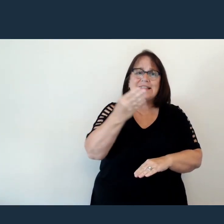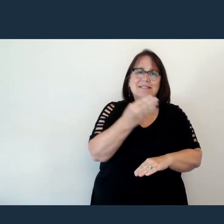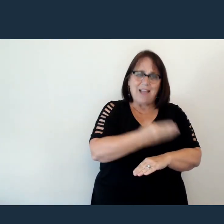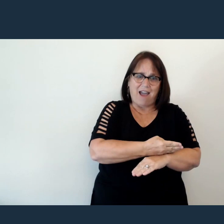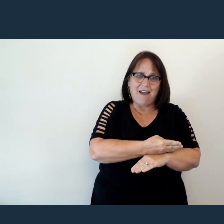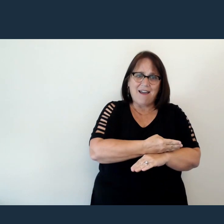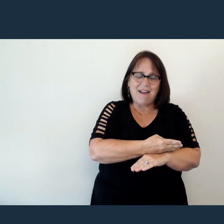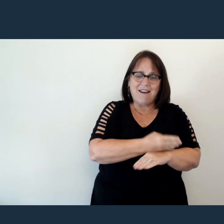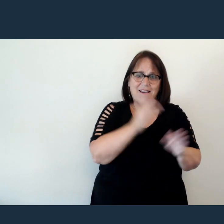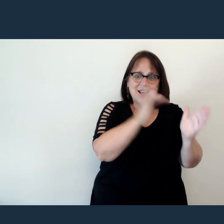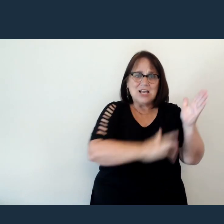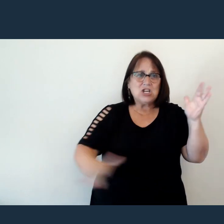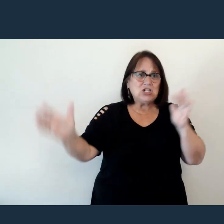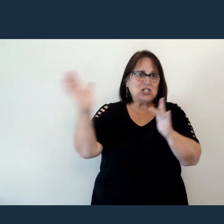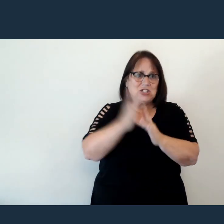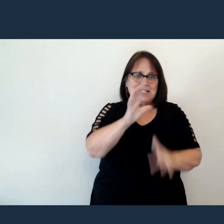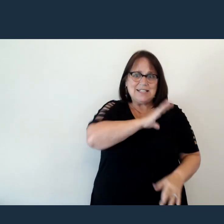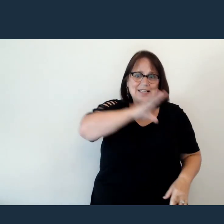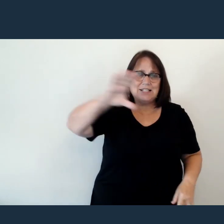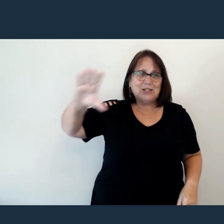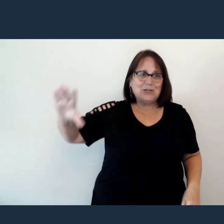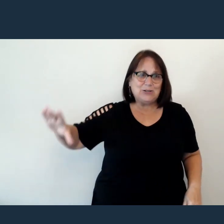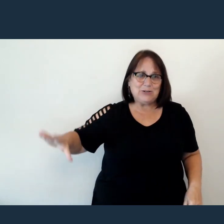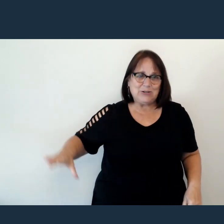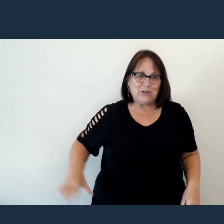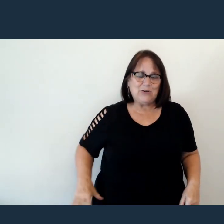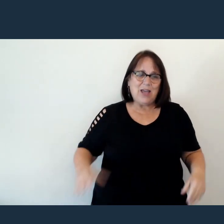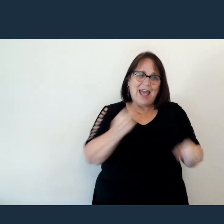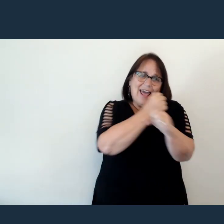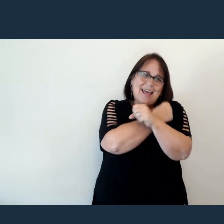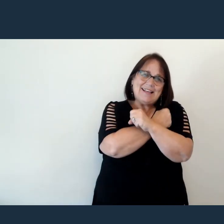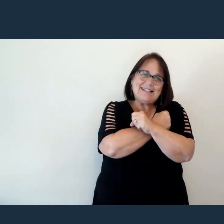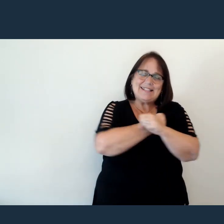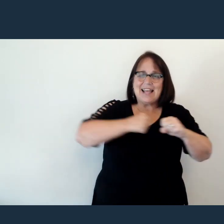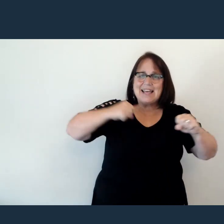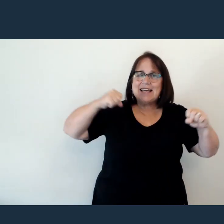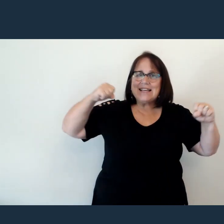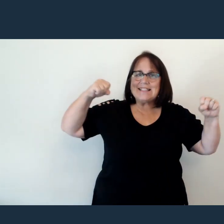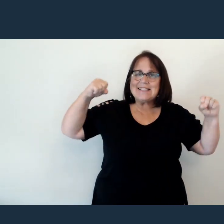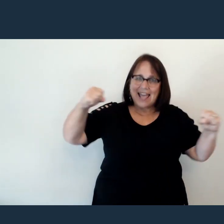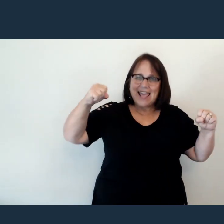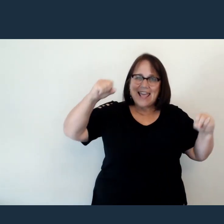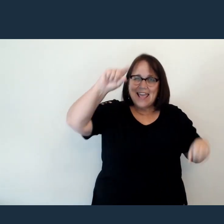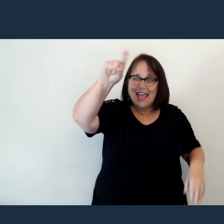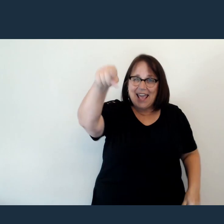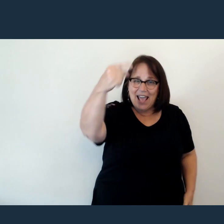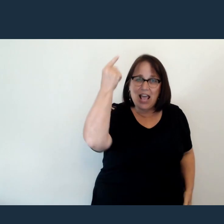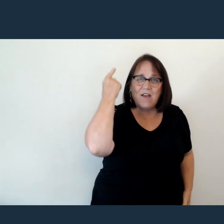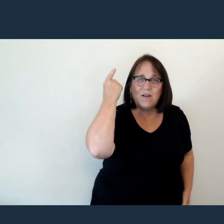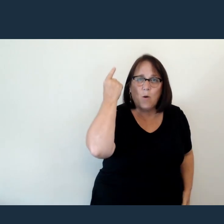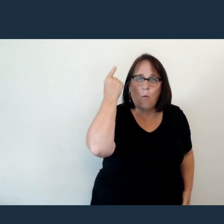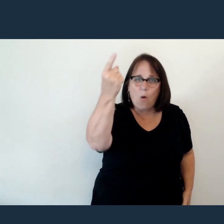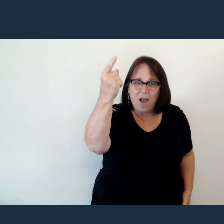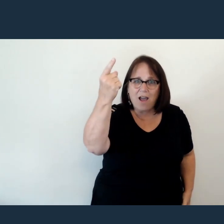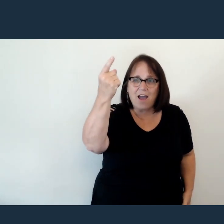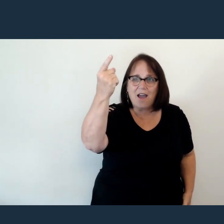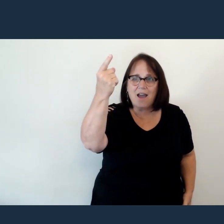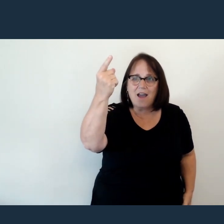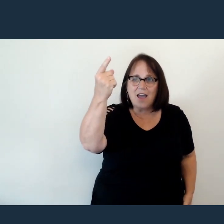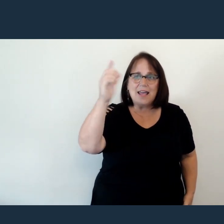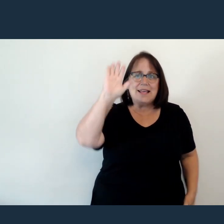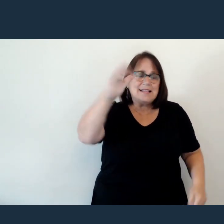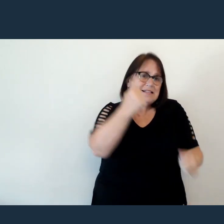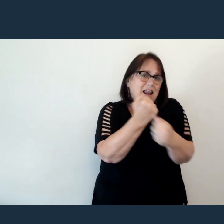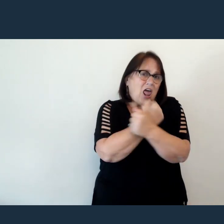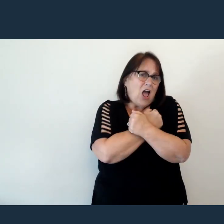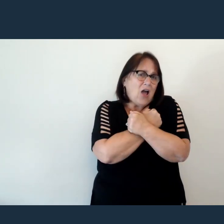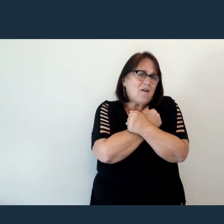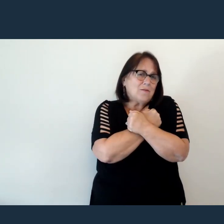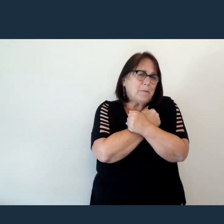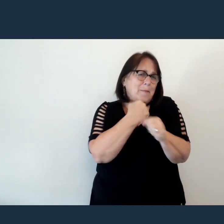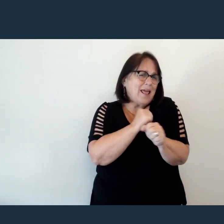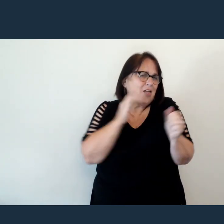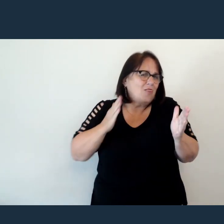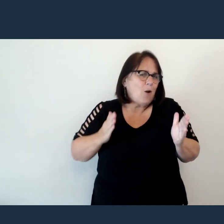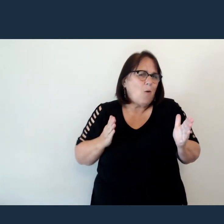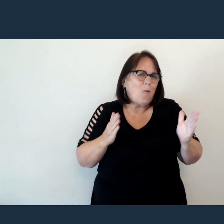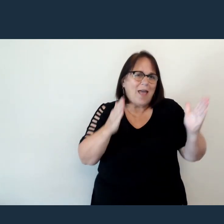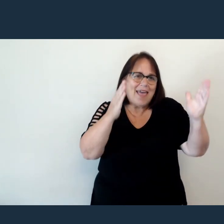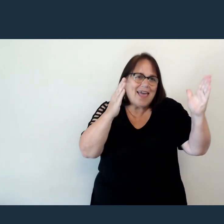Jesus is the Christ, the saving One His love has made a way